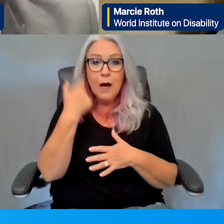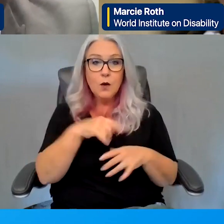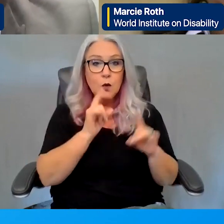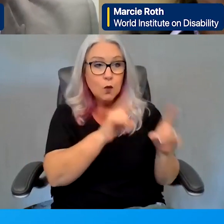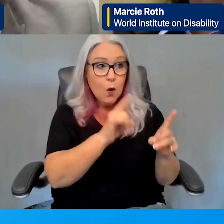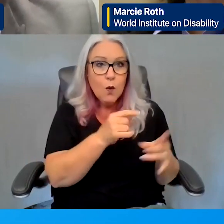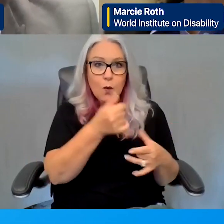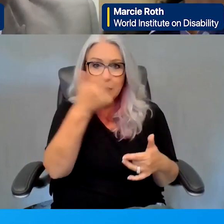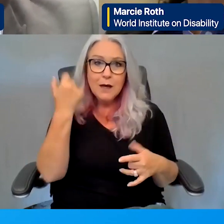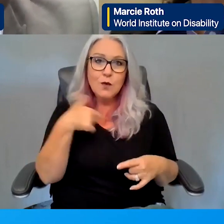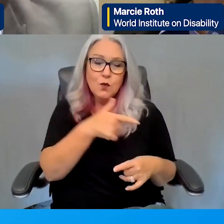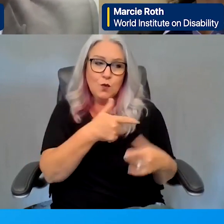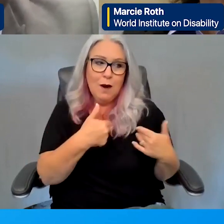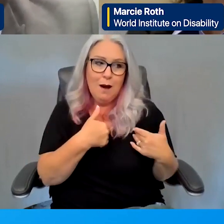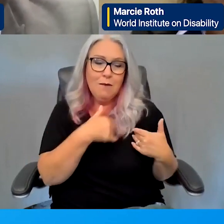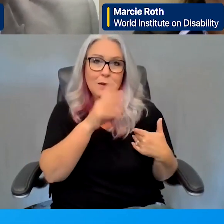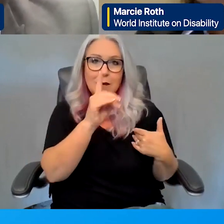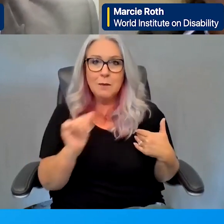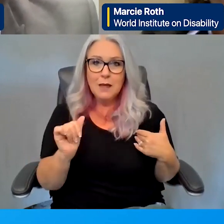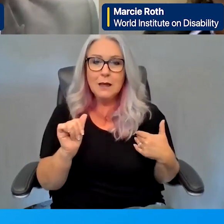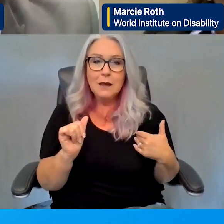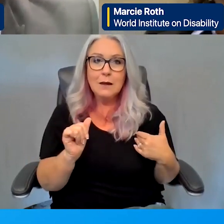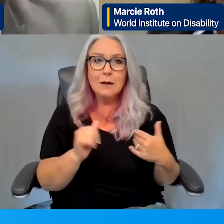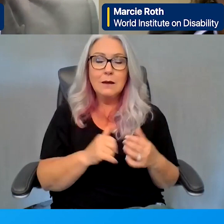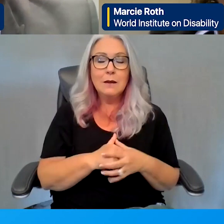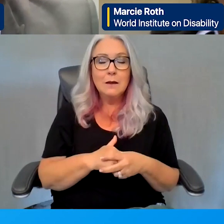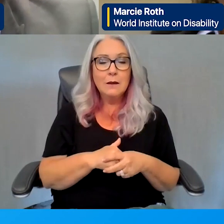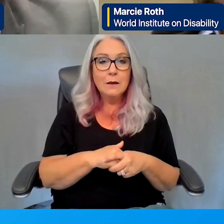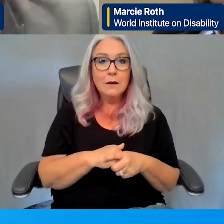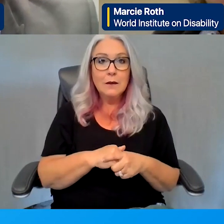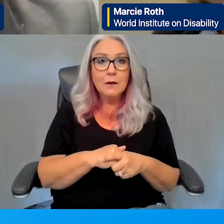disability and you have not